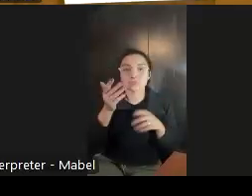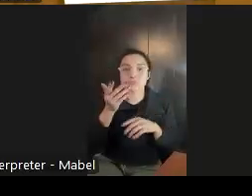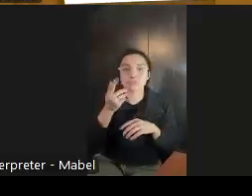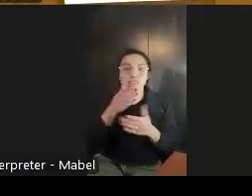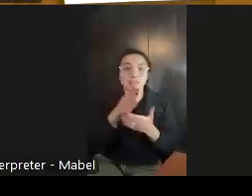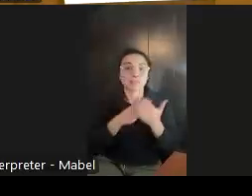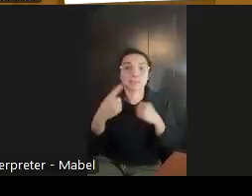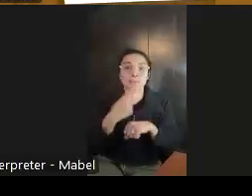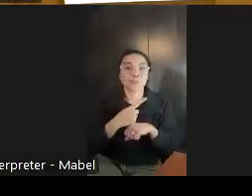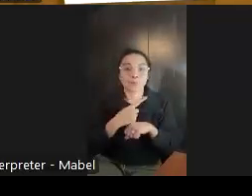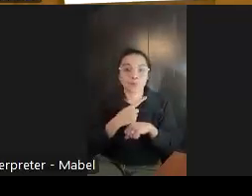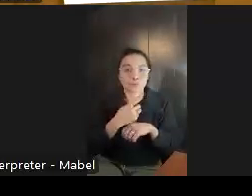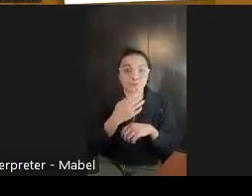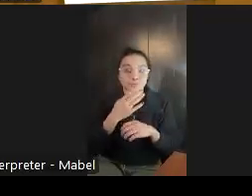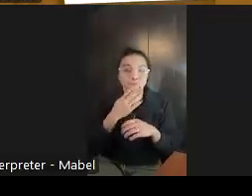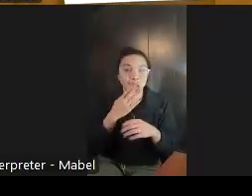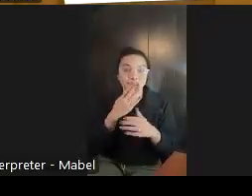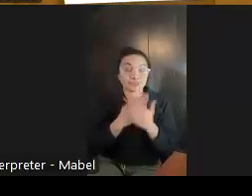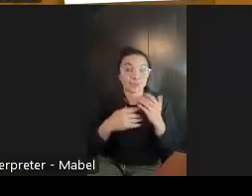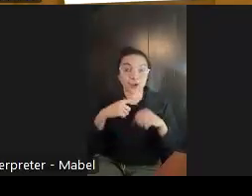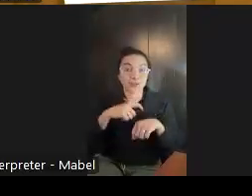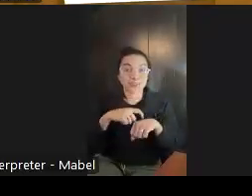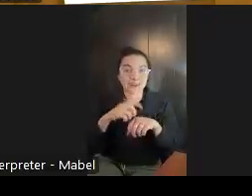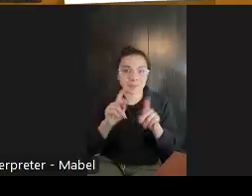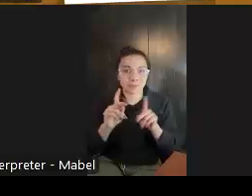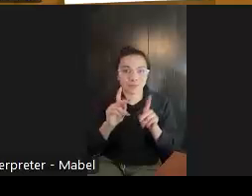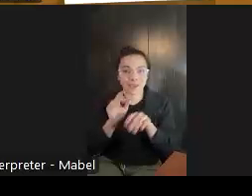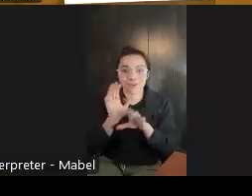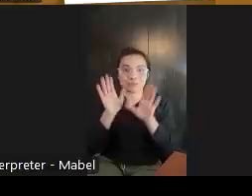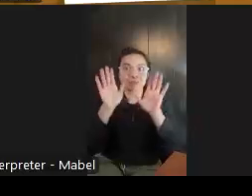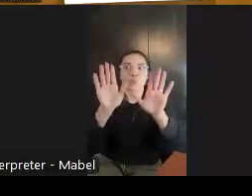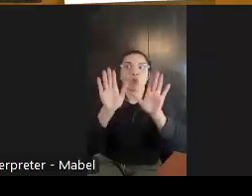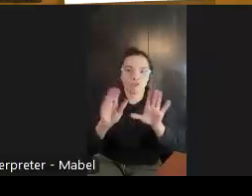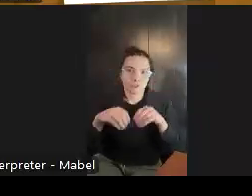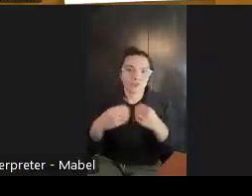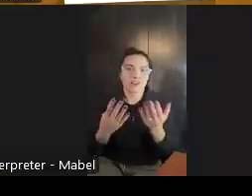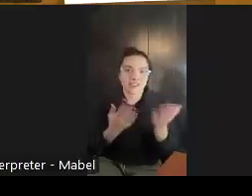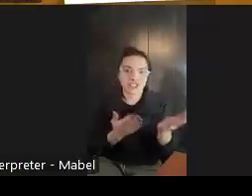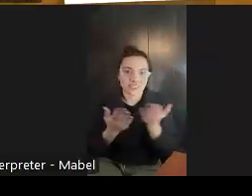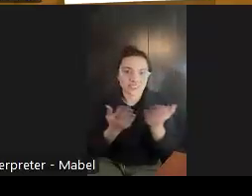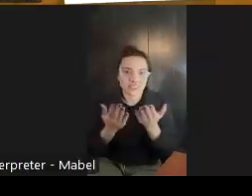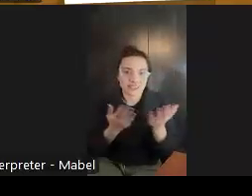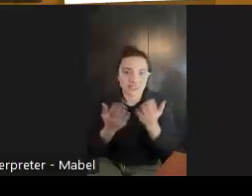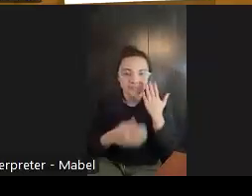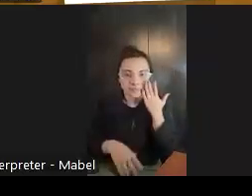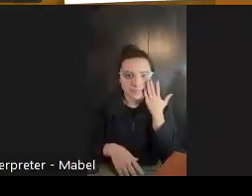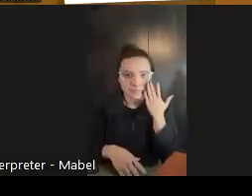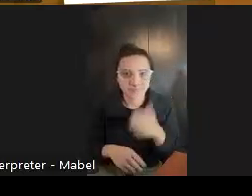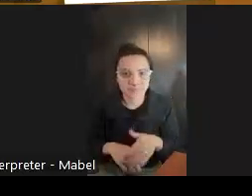extraordinary in their in their service and uh so when the go is sort of kind of thinking as